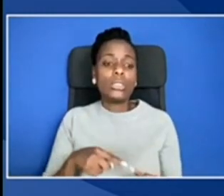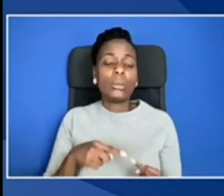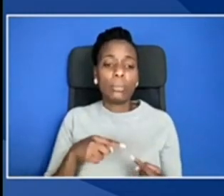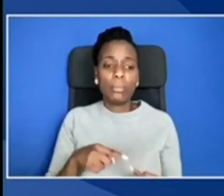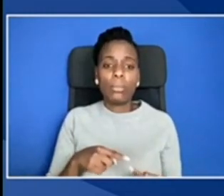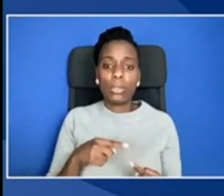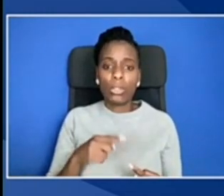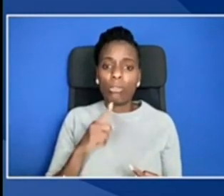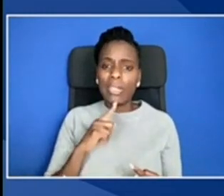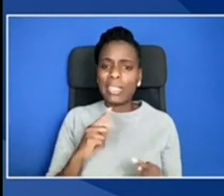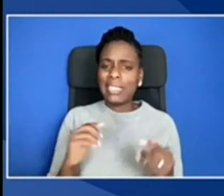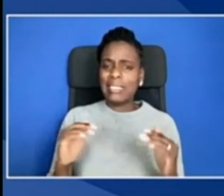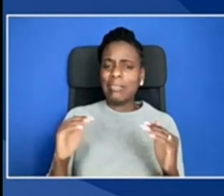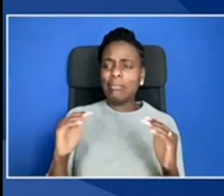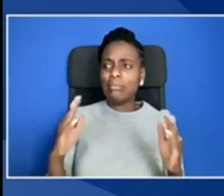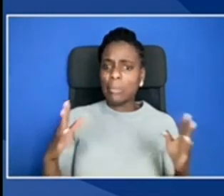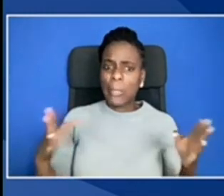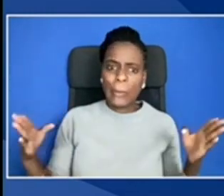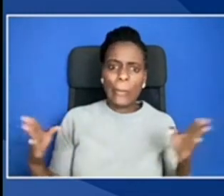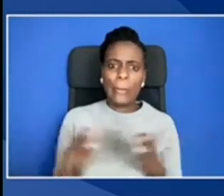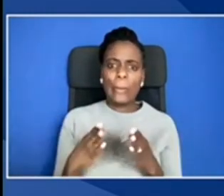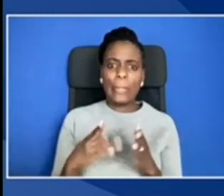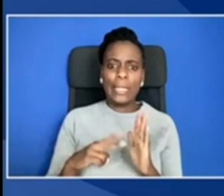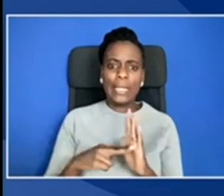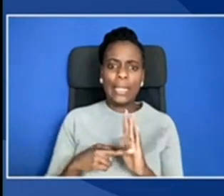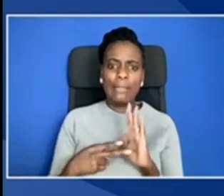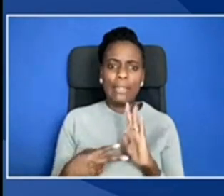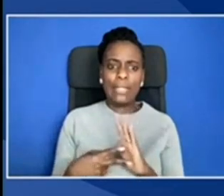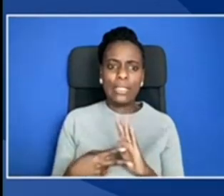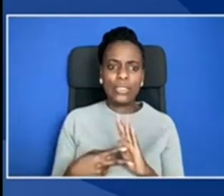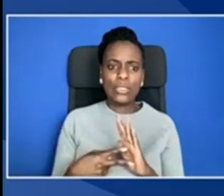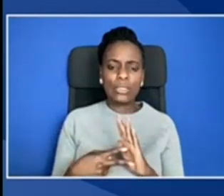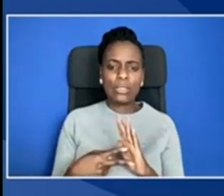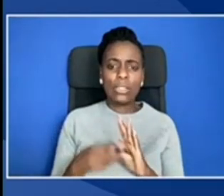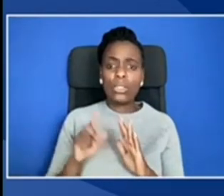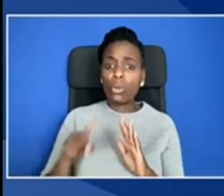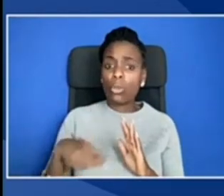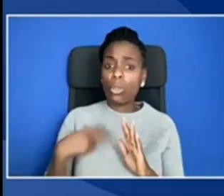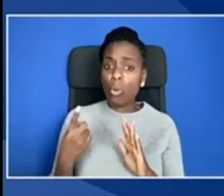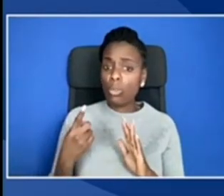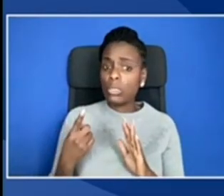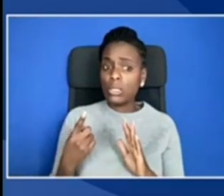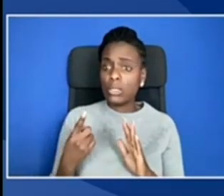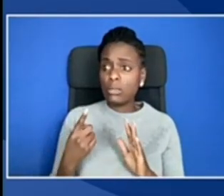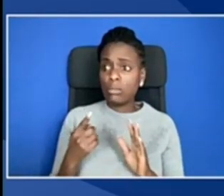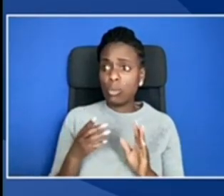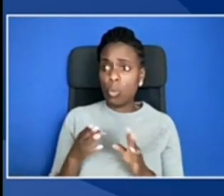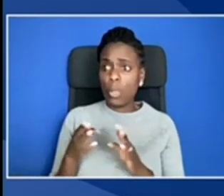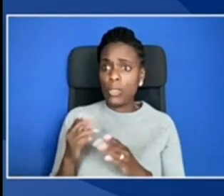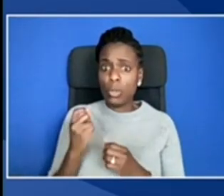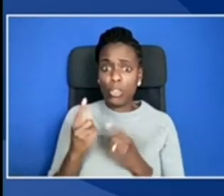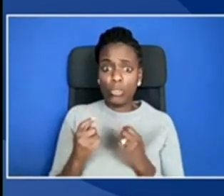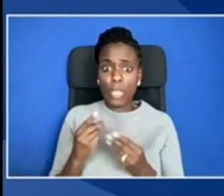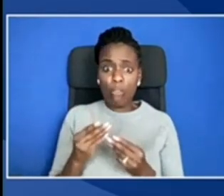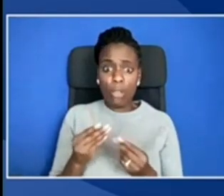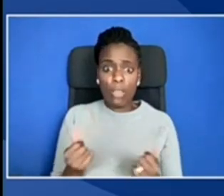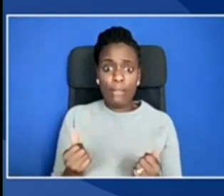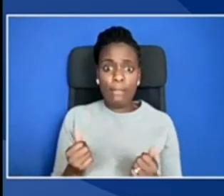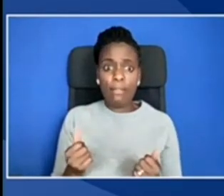so narrow that really the only person who- the only way we can understand relief is, well, if you can feed yourself, then